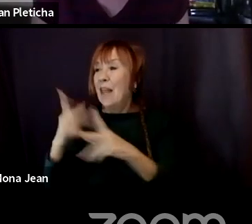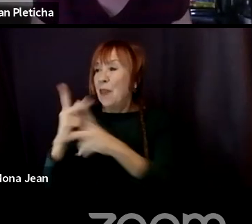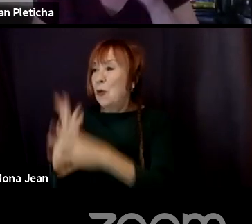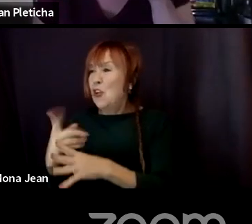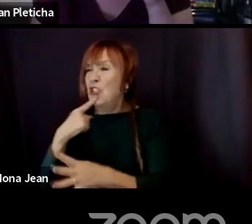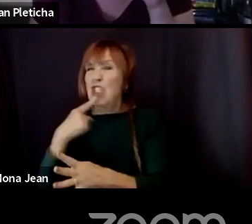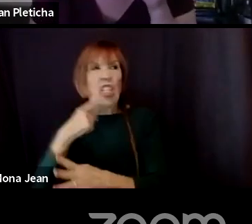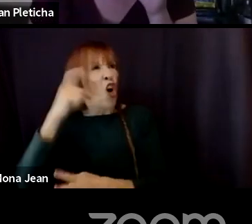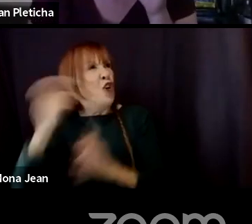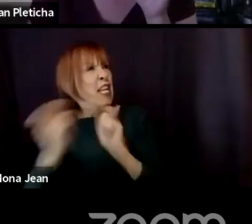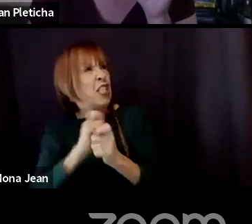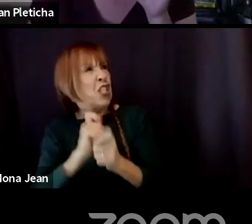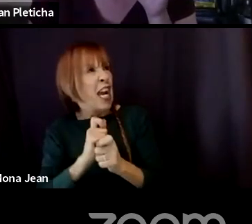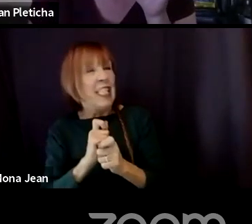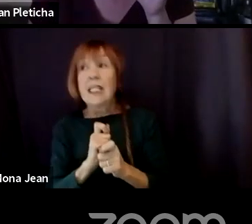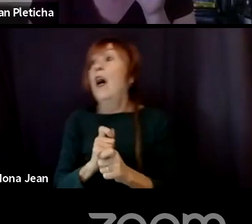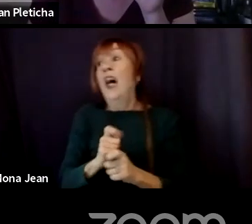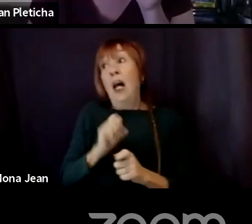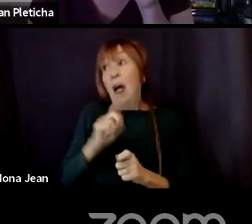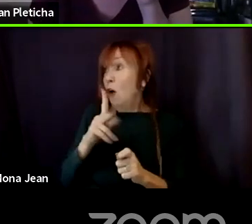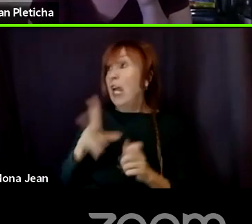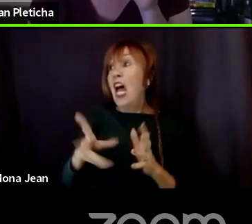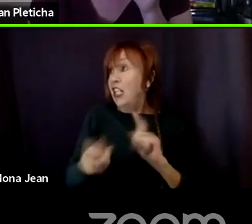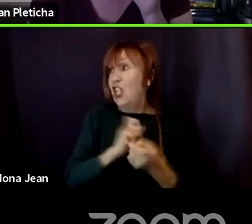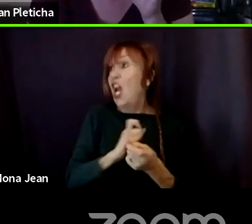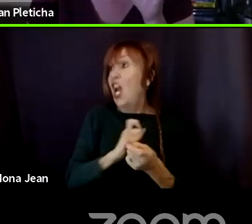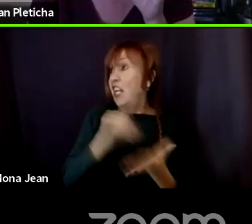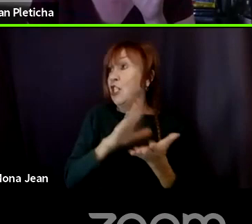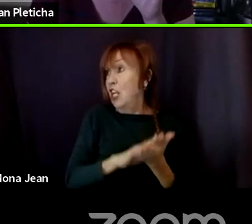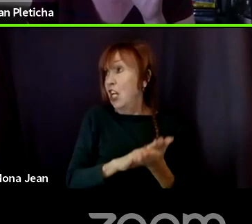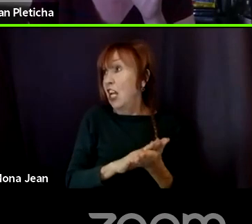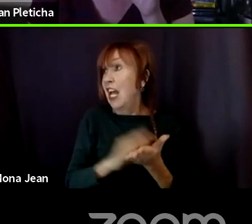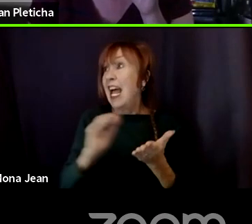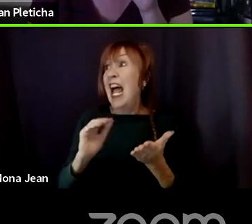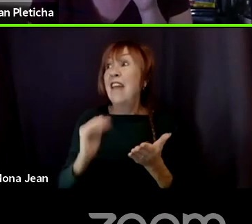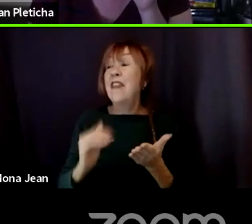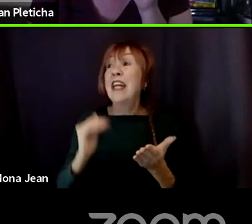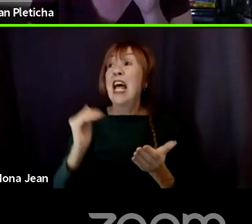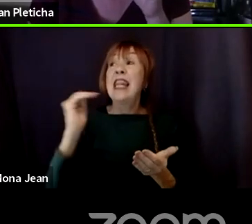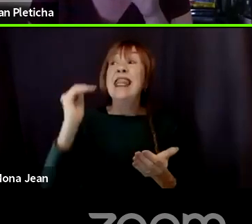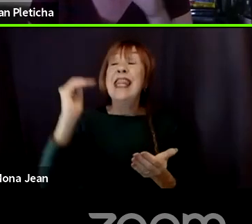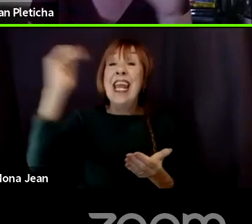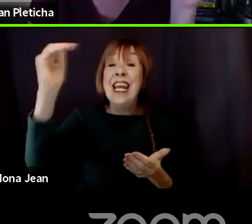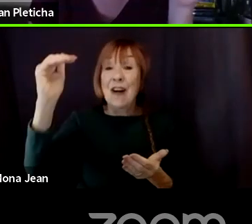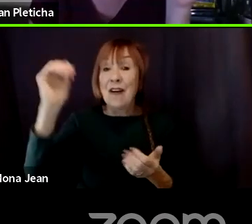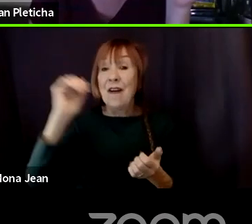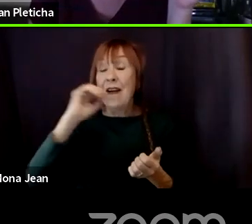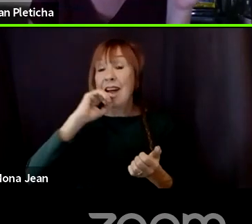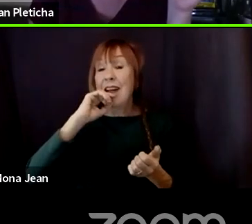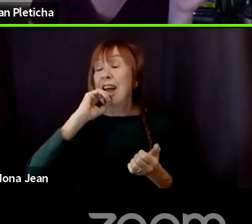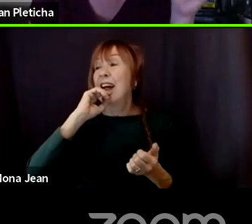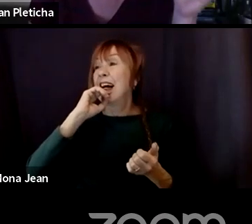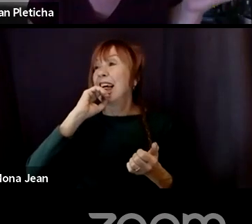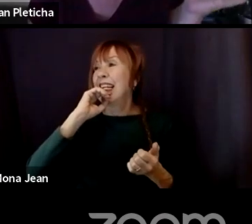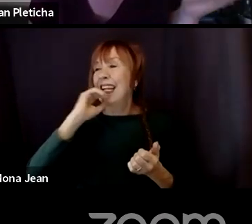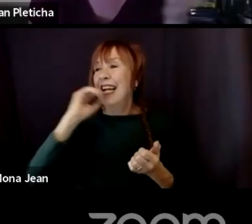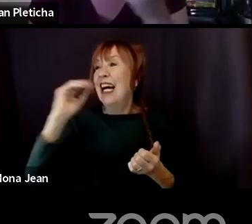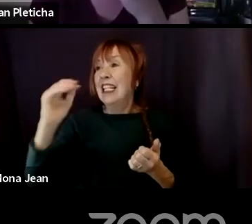Maybe they'll say I love that, let's do that. I'd say don't say how it originally was, say like, oh, well, hey, what if we had this other idea,